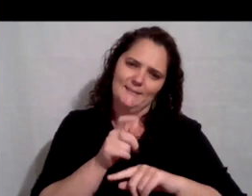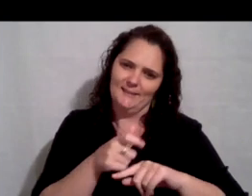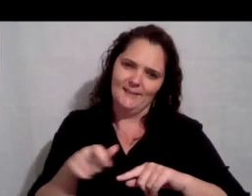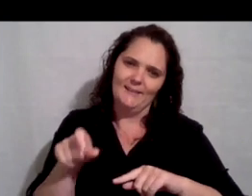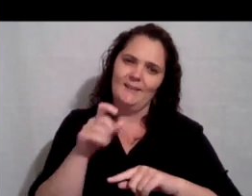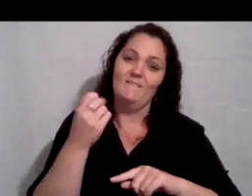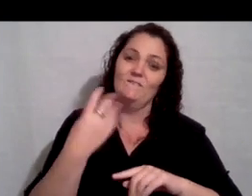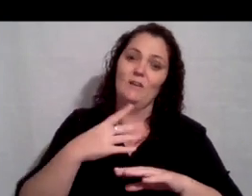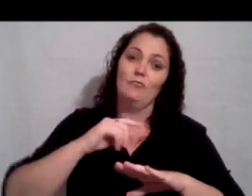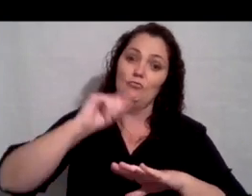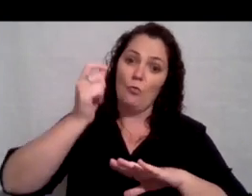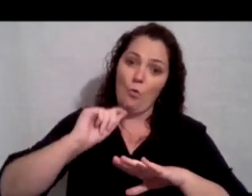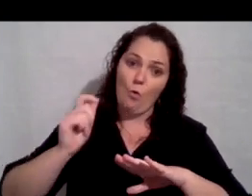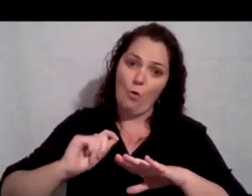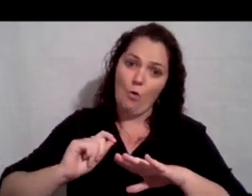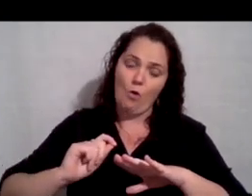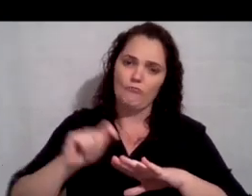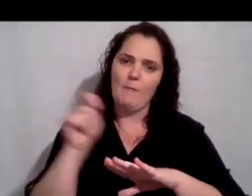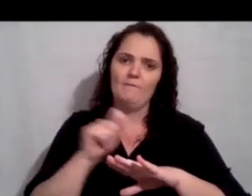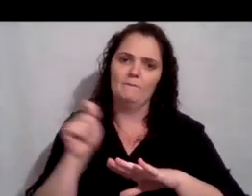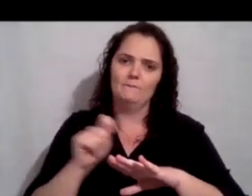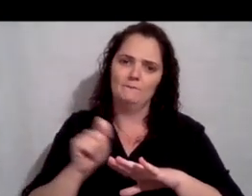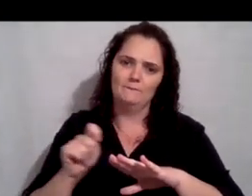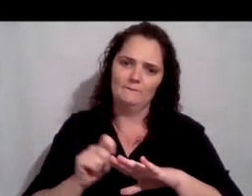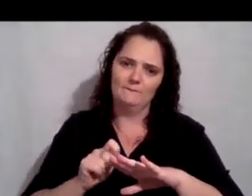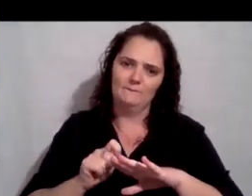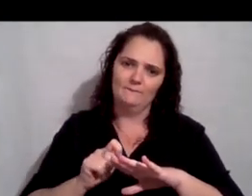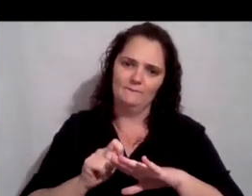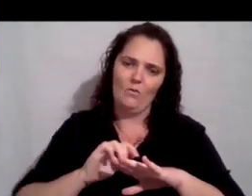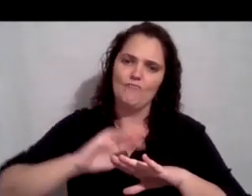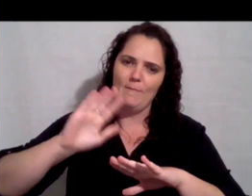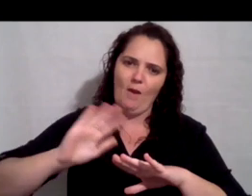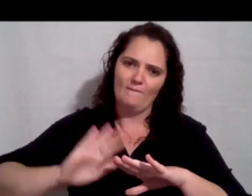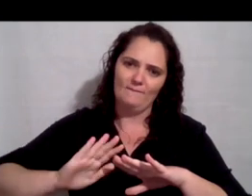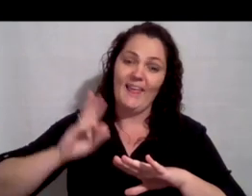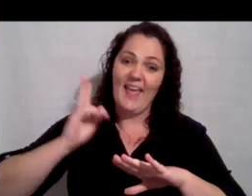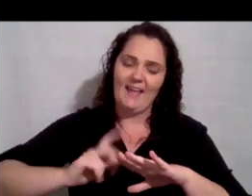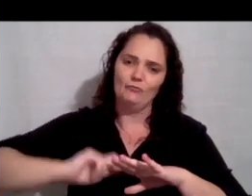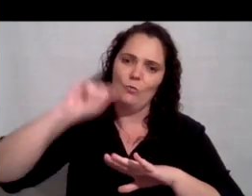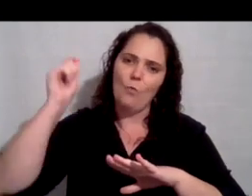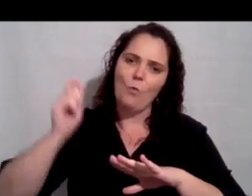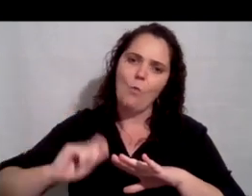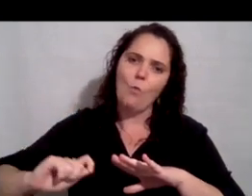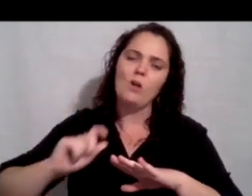you can see the way it's been drawn and redrawn, it's been drawn and charcoal rubbed back and then redrawn again.